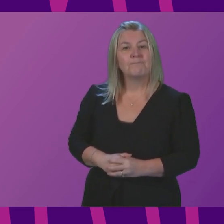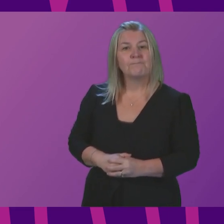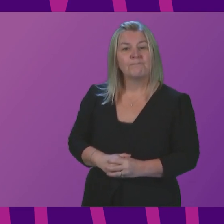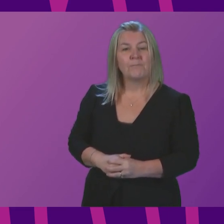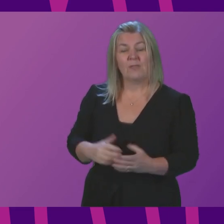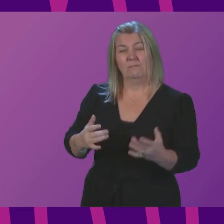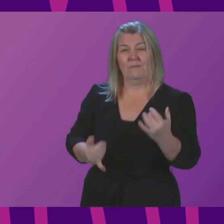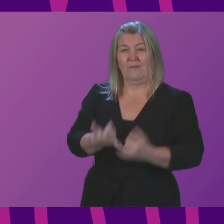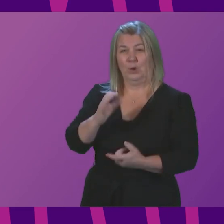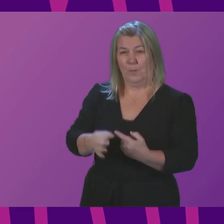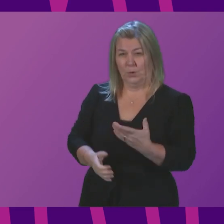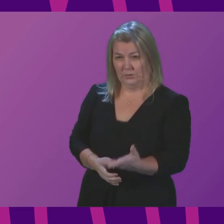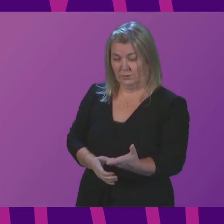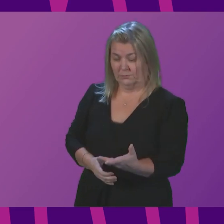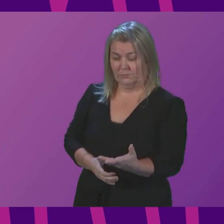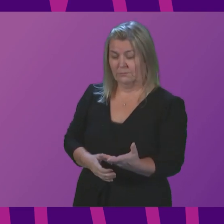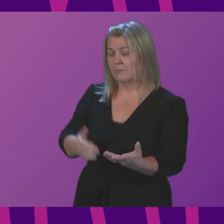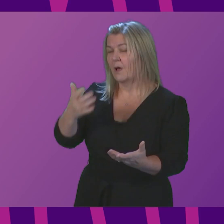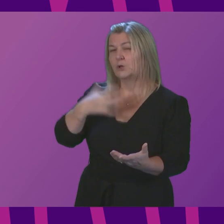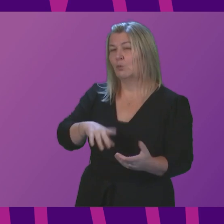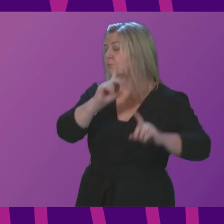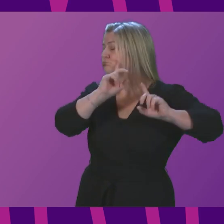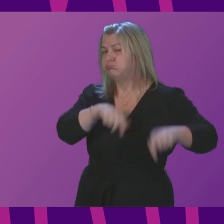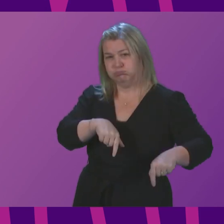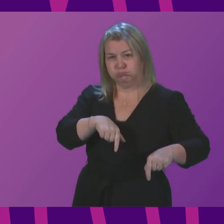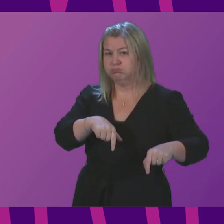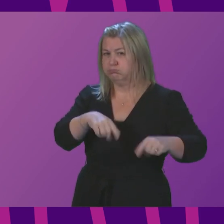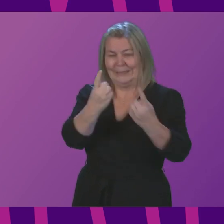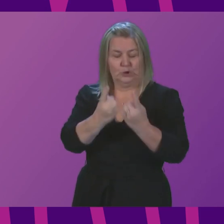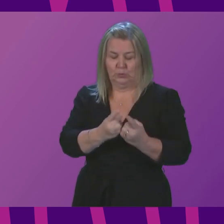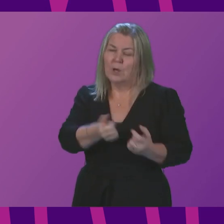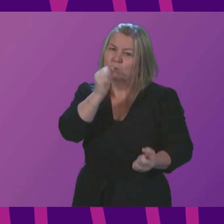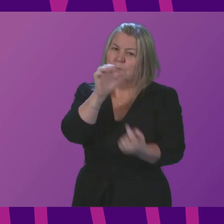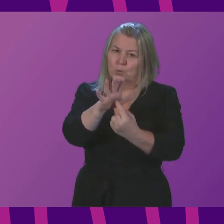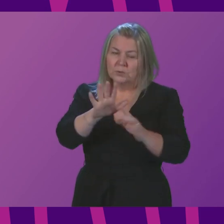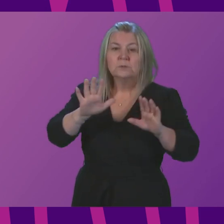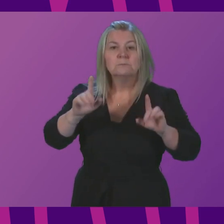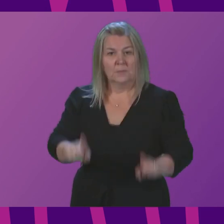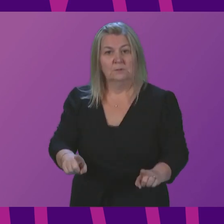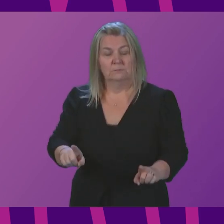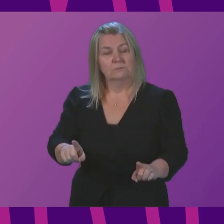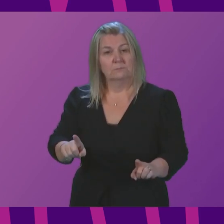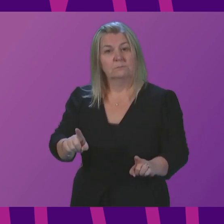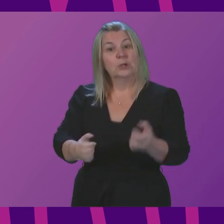My final point in no way downplays the issues that we are discussing. The justice system